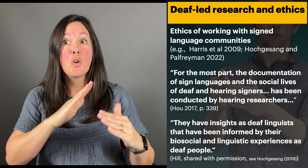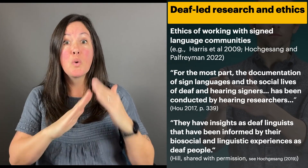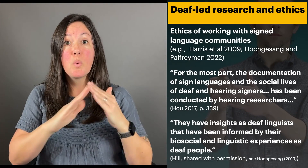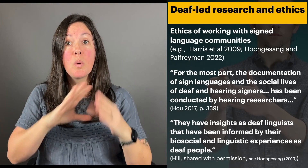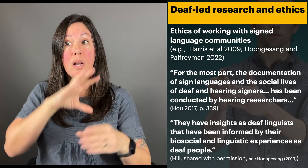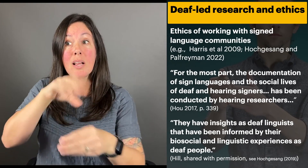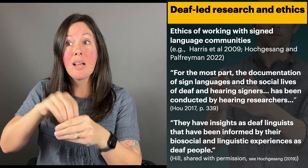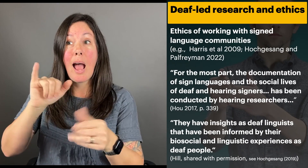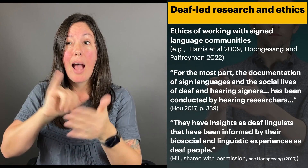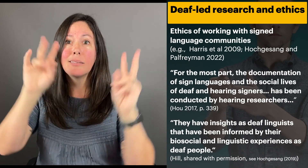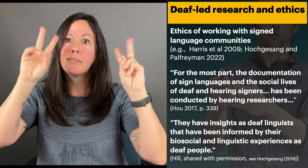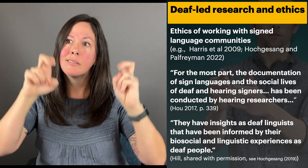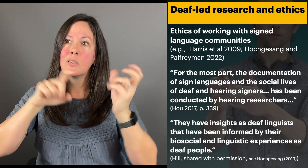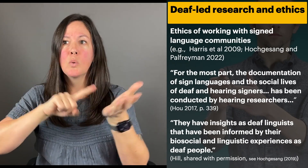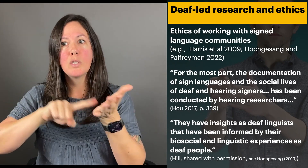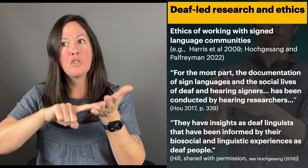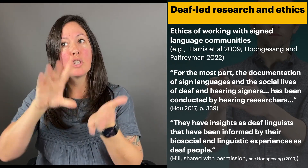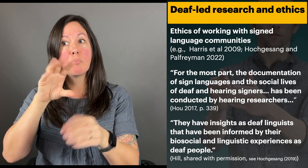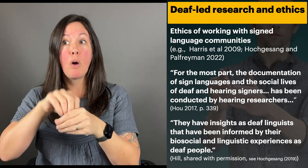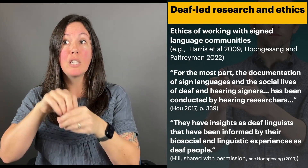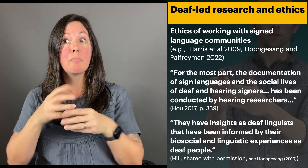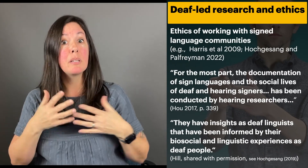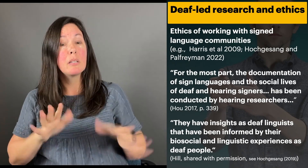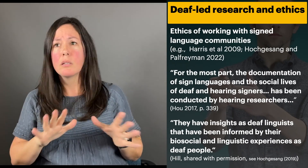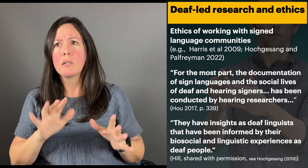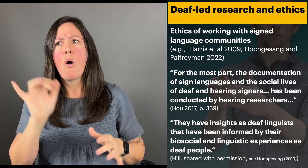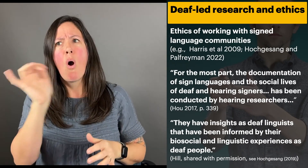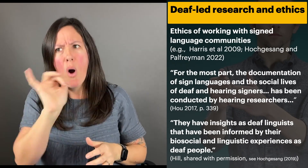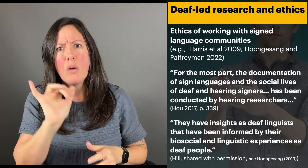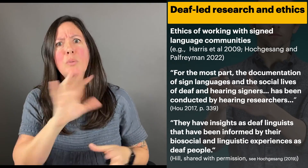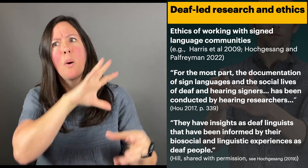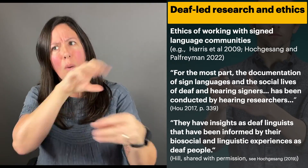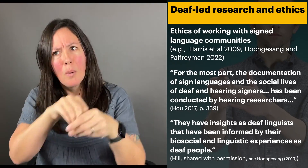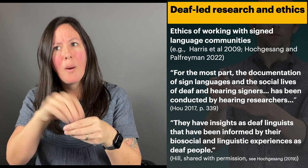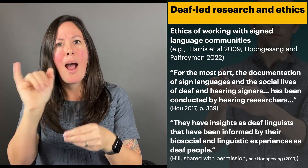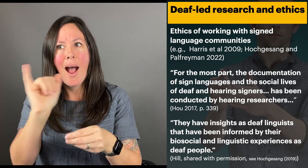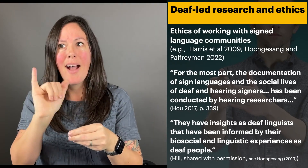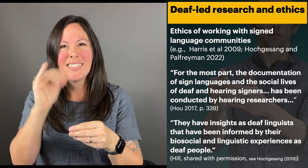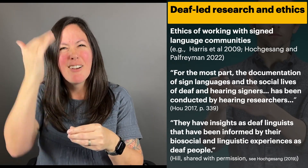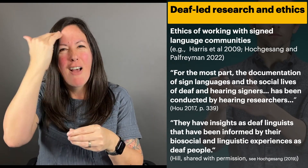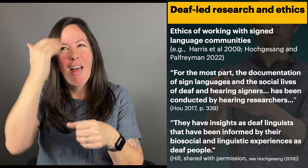they haven't grown up with the deaf experience or with the language